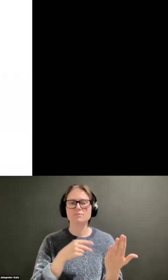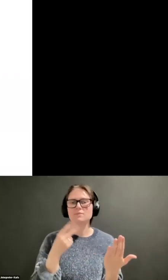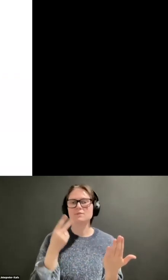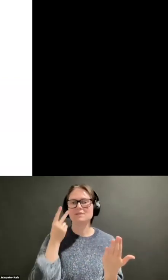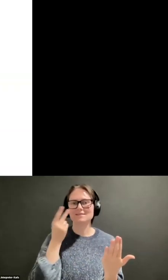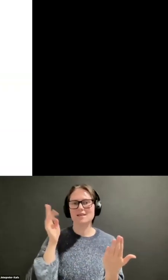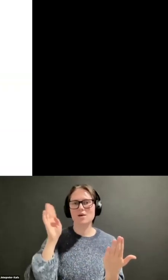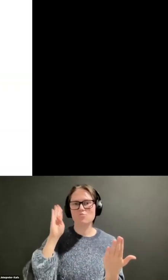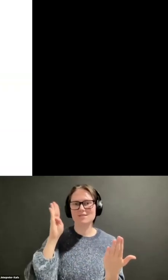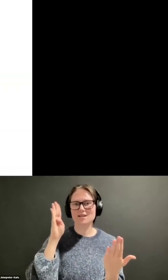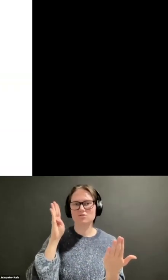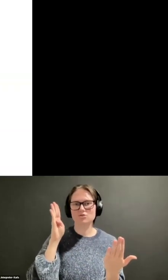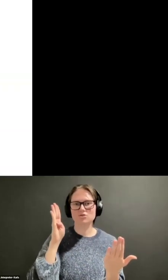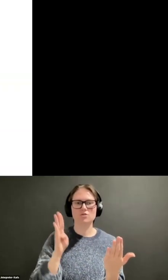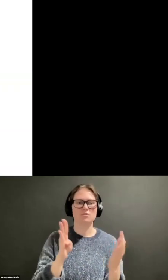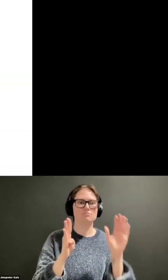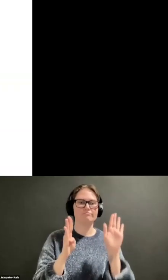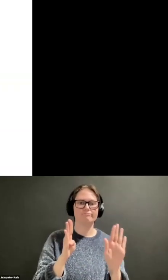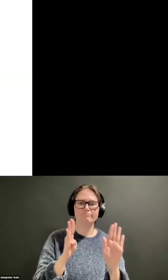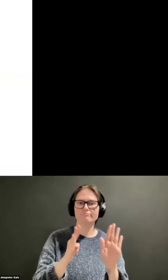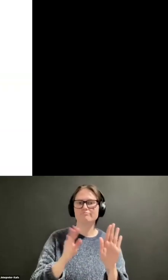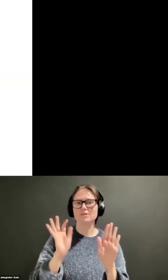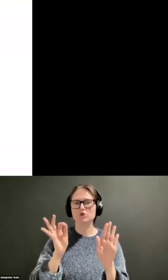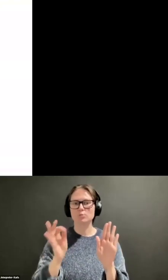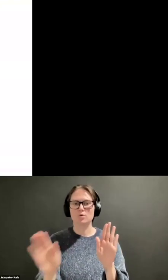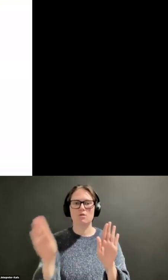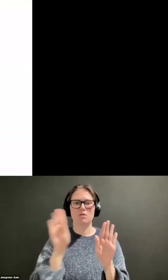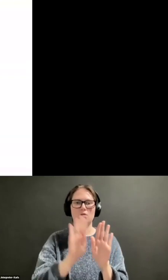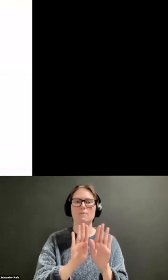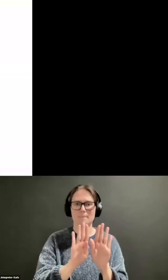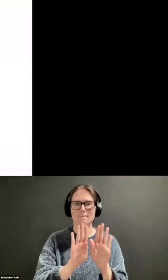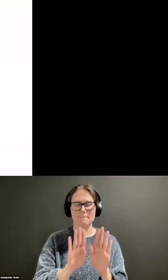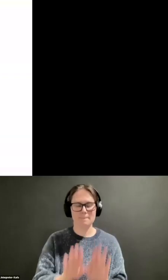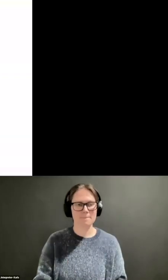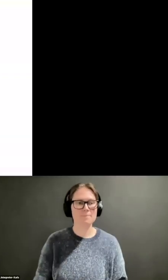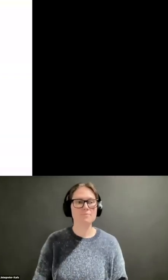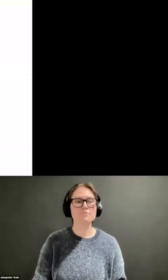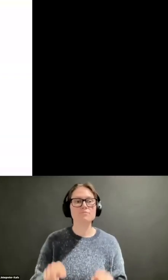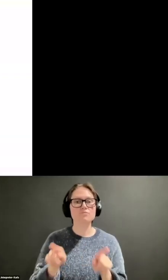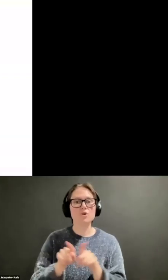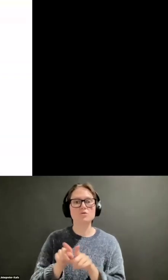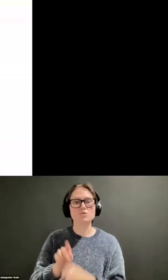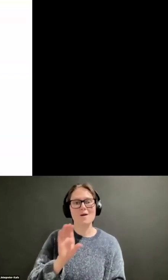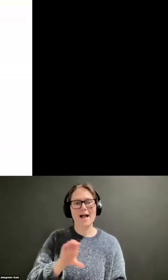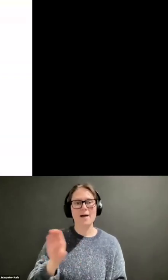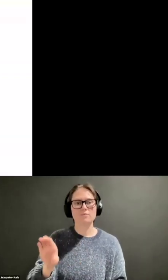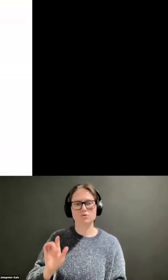videos. We also have closed captions available. To turn captions on, click the closed